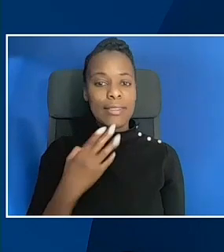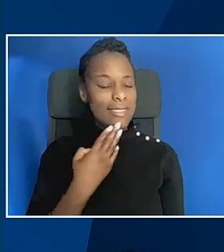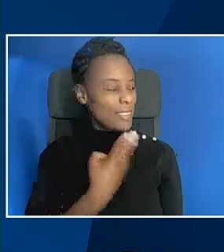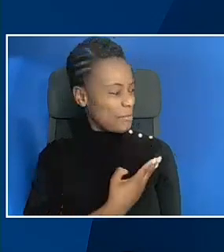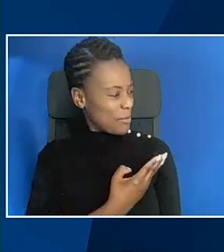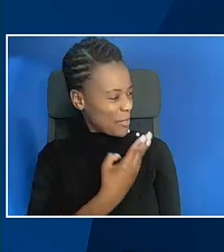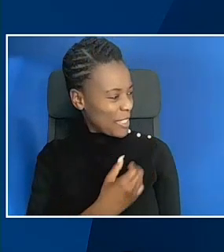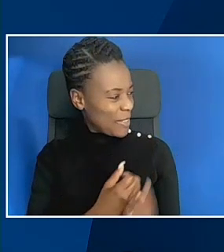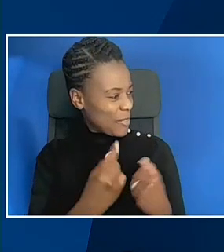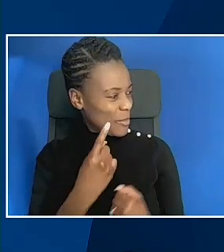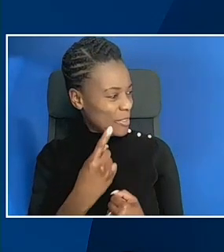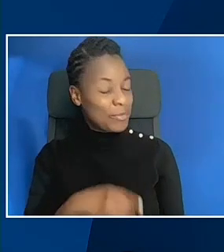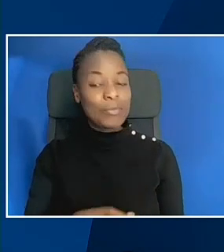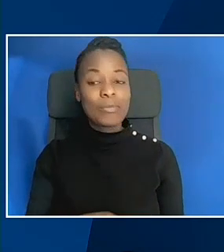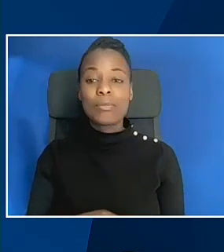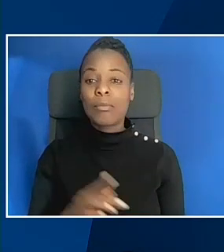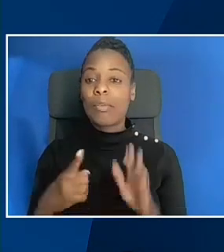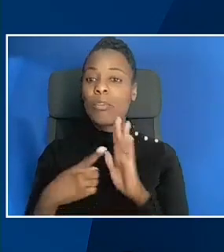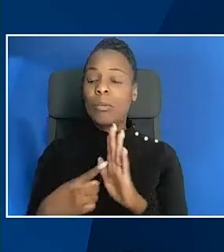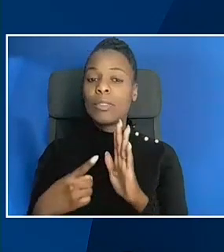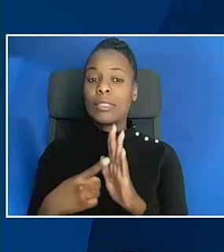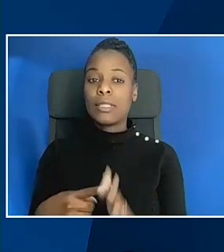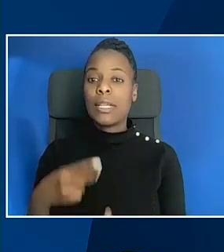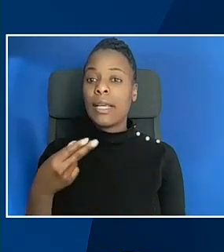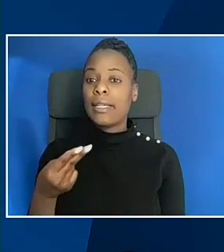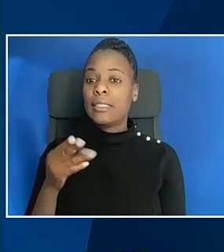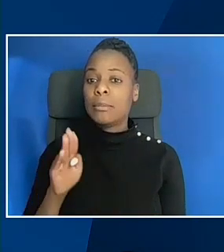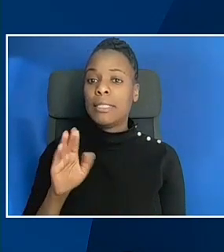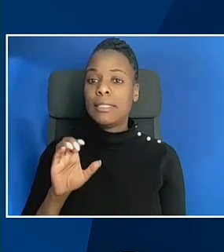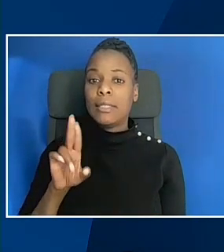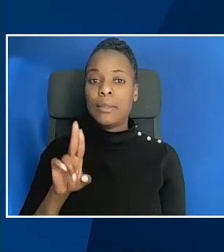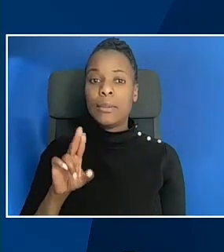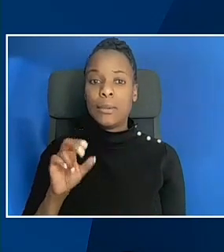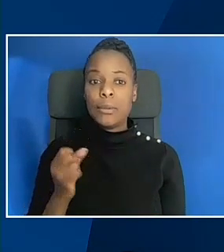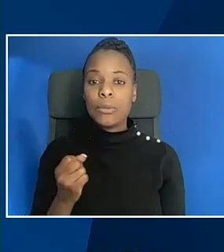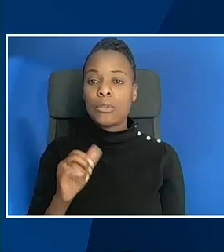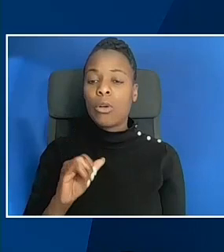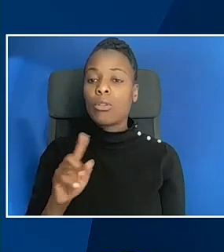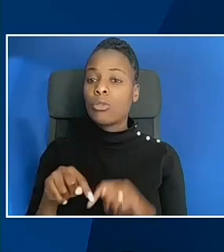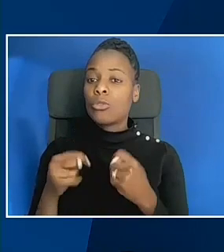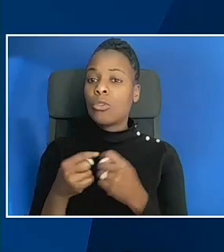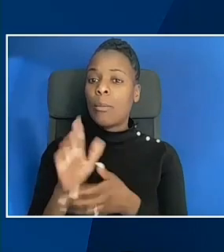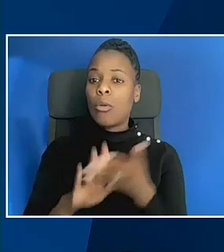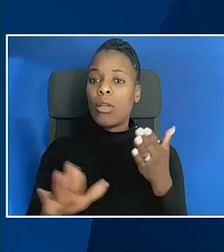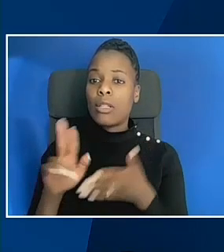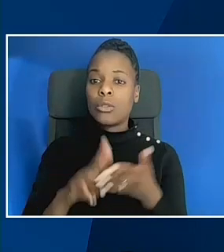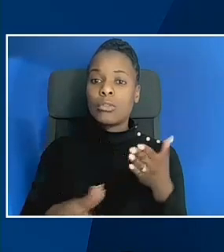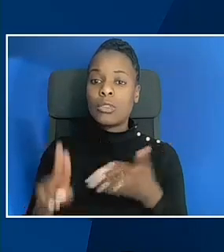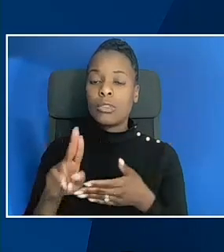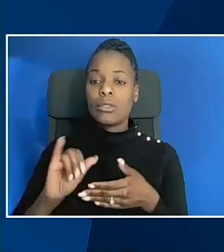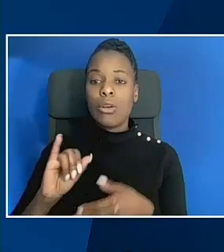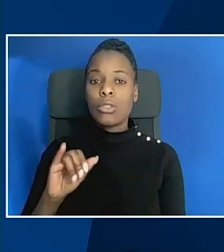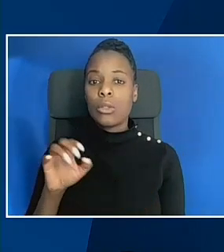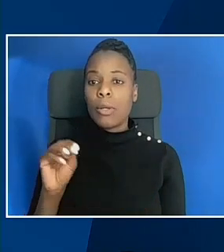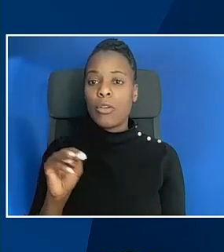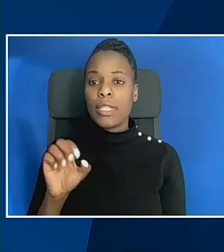Representing historically Black colleges and universities, tribal colleges and universities, and minority serving institutions, we have Dr.